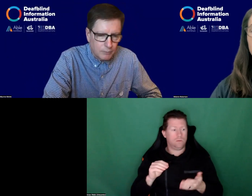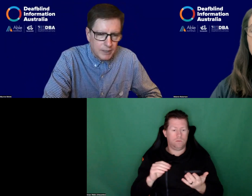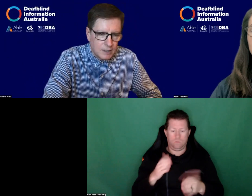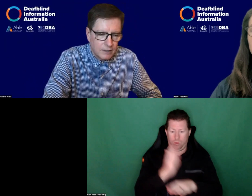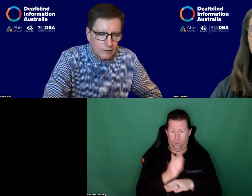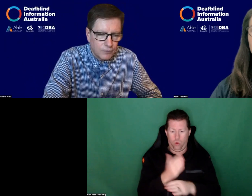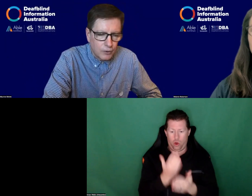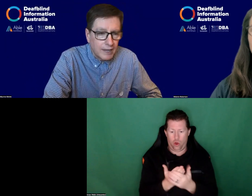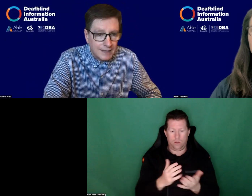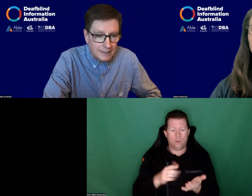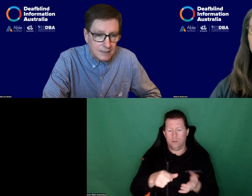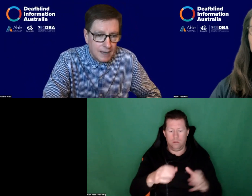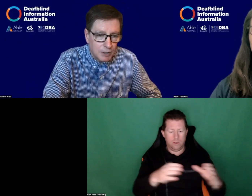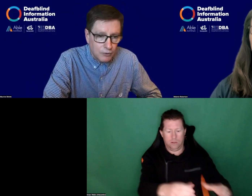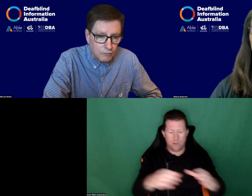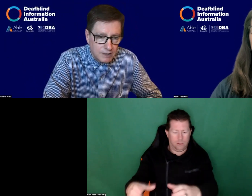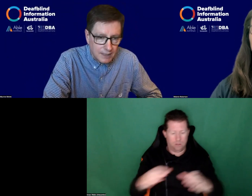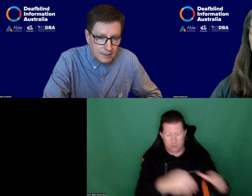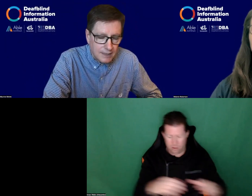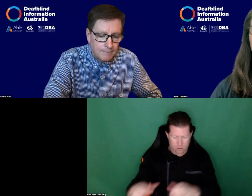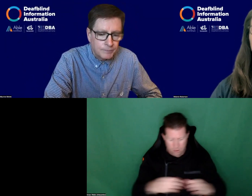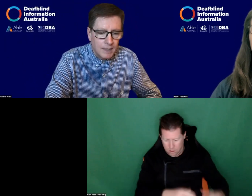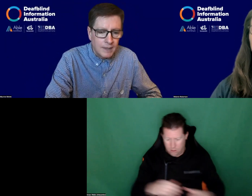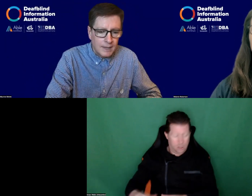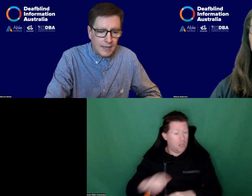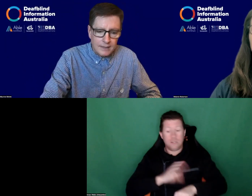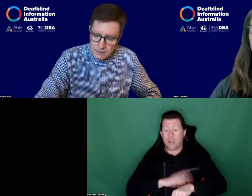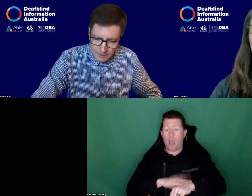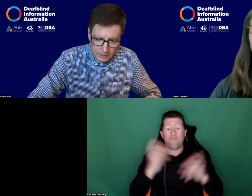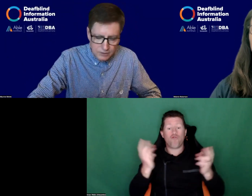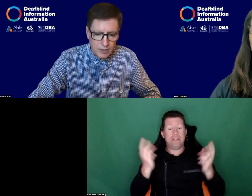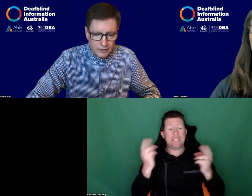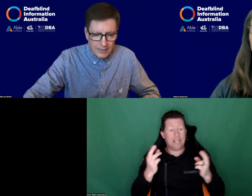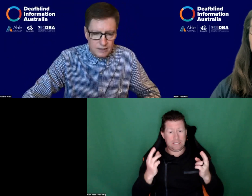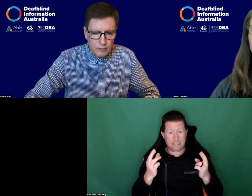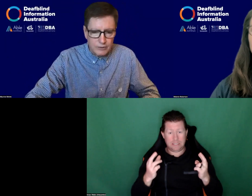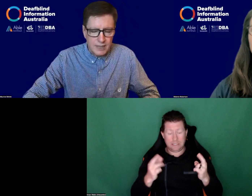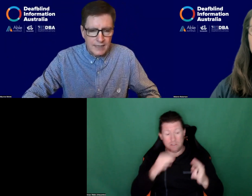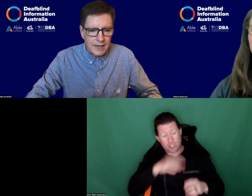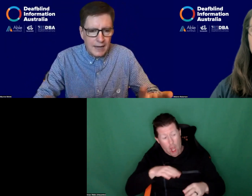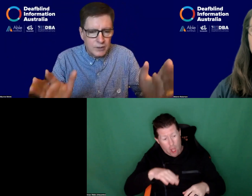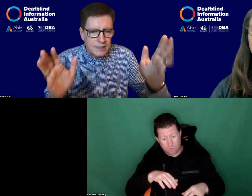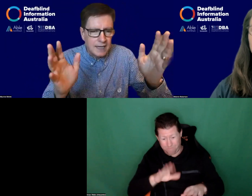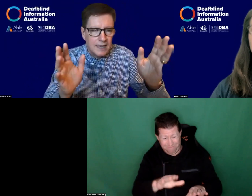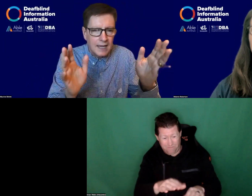puzzle on the floor and it is time to go to recess and this child has to go outside,